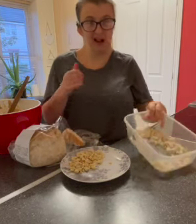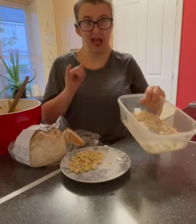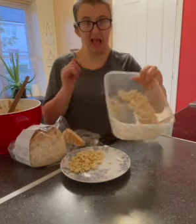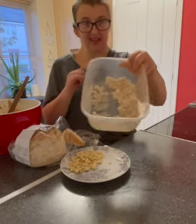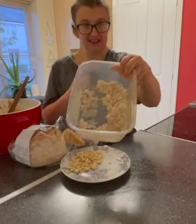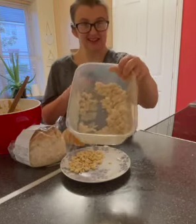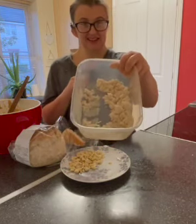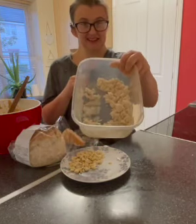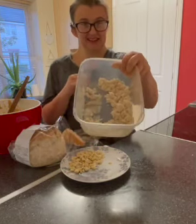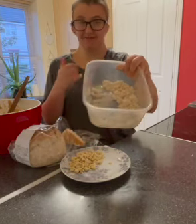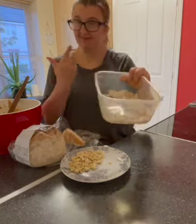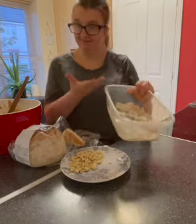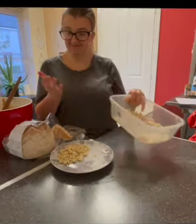Like this.